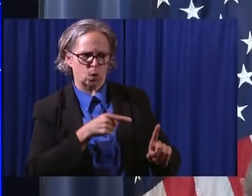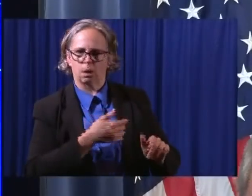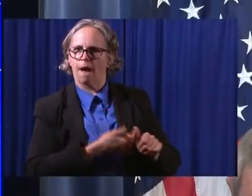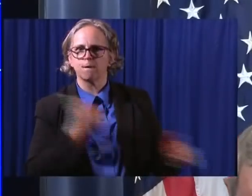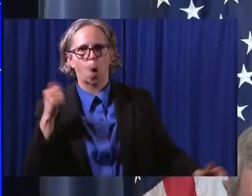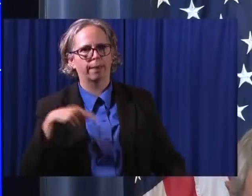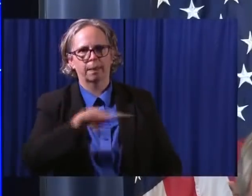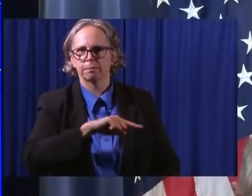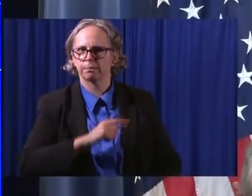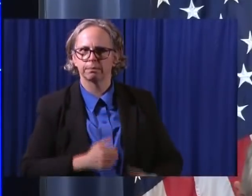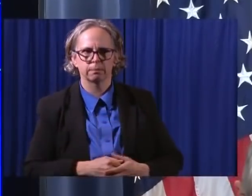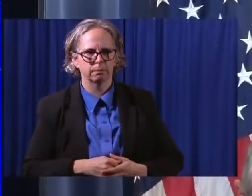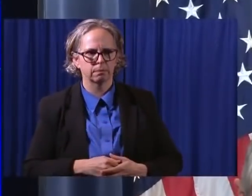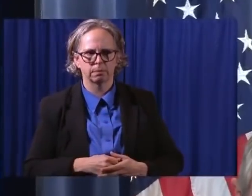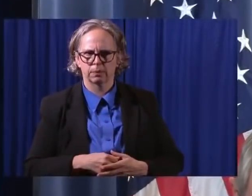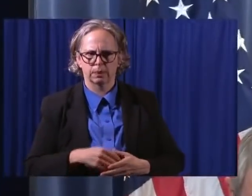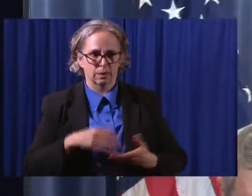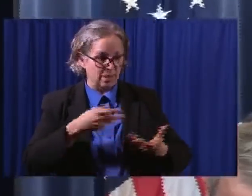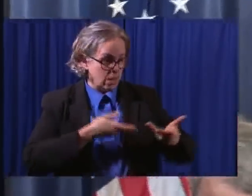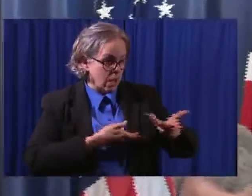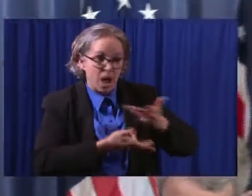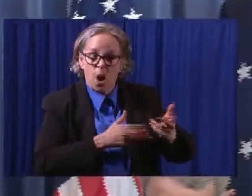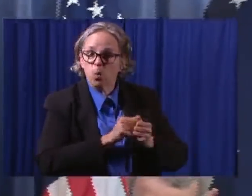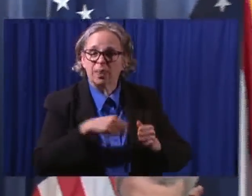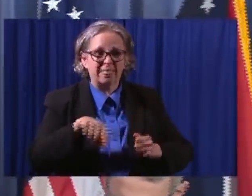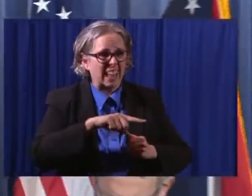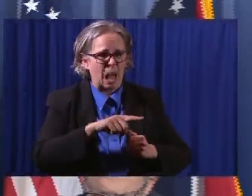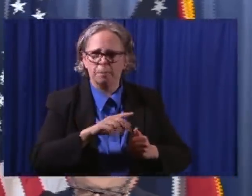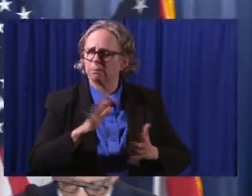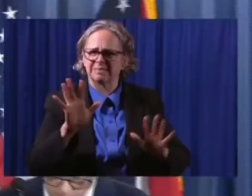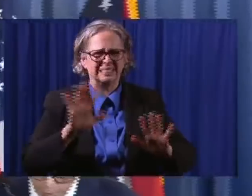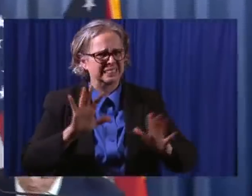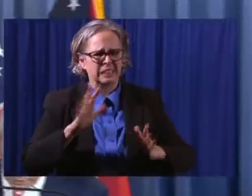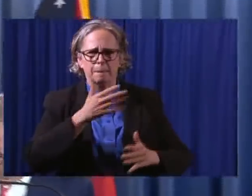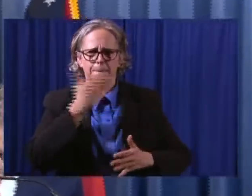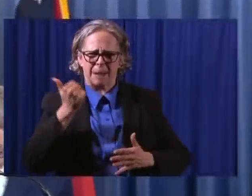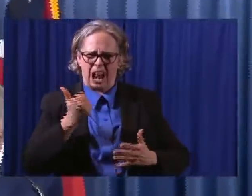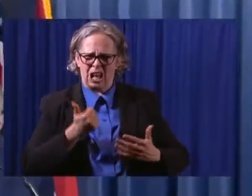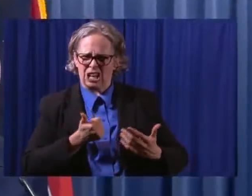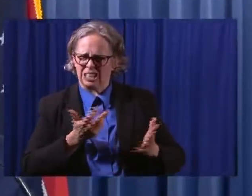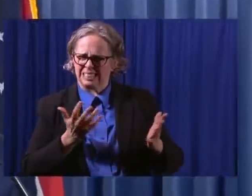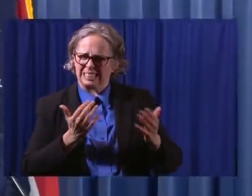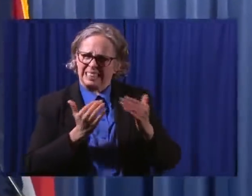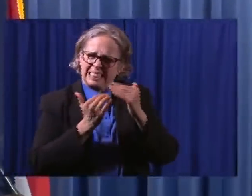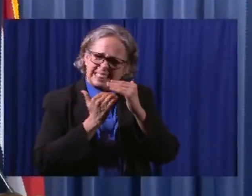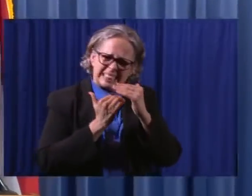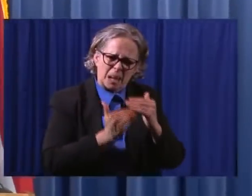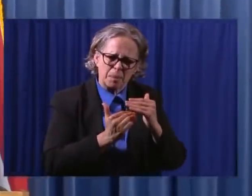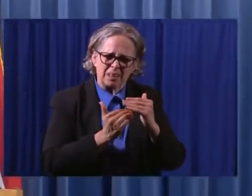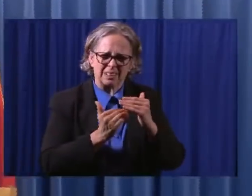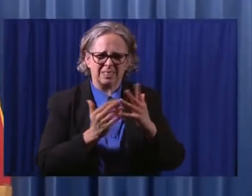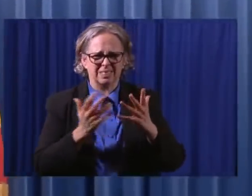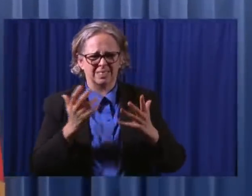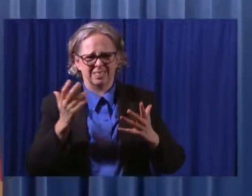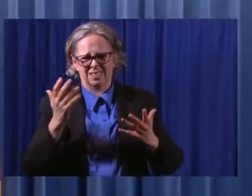ANTIVIRUS OHIOANS AND LEVEL II MacKA COUNTY SHOULD EXERCISE A HIGH DEGREE OF CAUTION AND AS WITH EVERY LEVEL OF CURRENT HEALTH ORDERS AND SECTOR SPECIFIC GUIDANCE MUST CONTINUE TO BE FOLLOWED. OHIOANS SHOULD CONTINUE TO